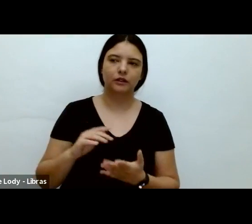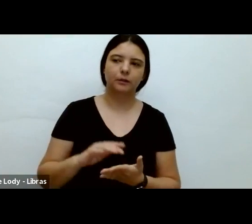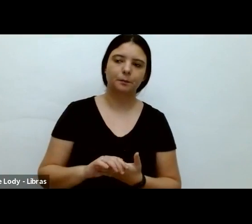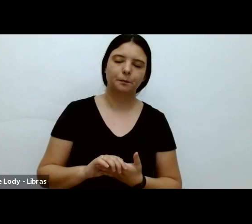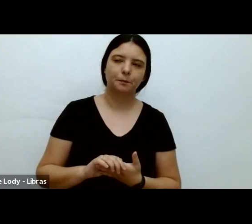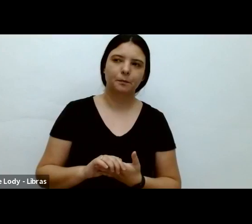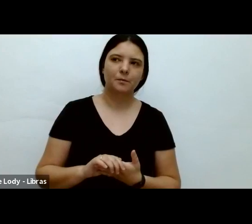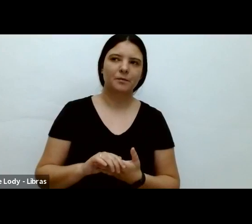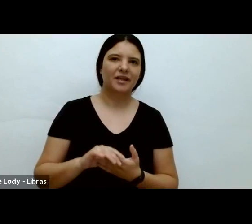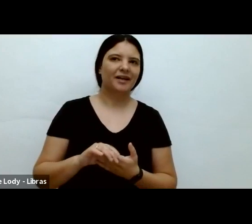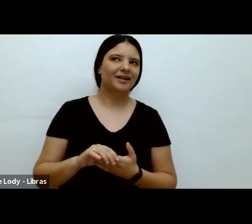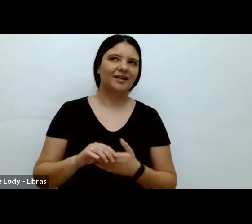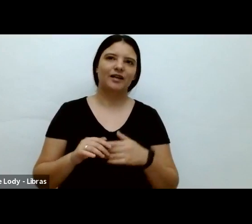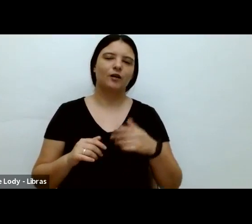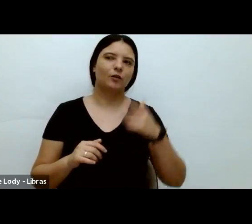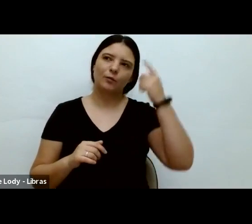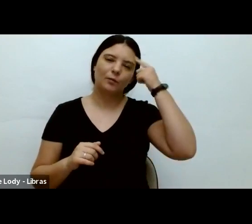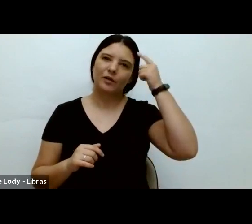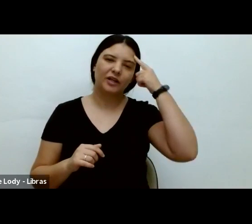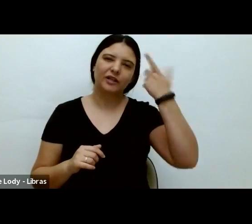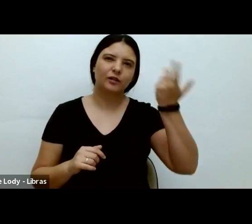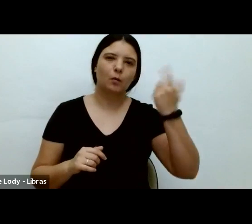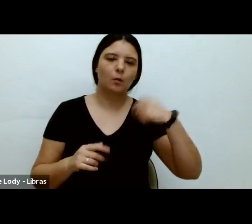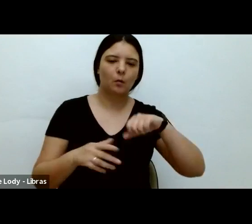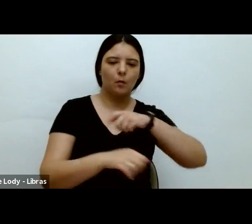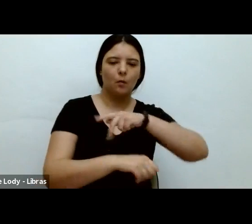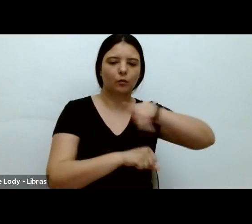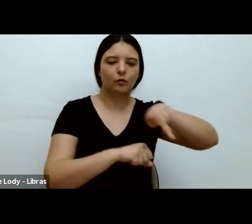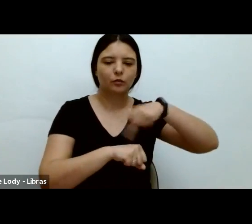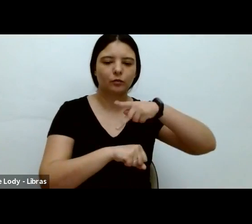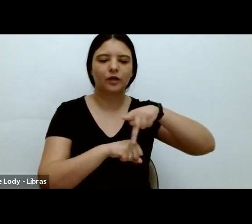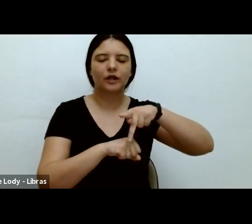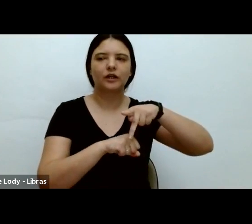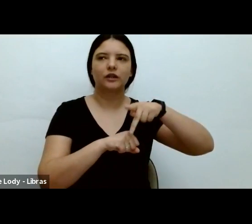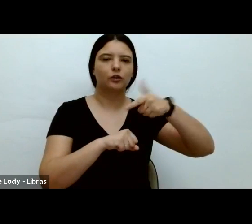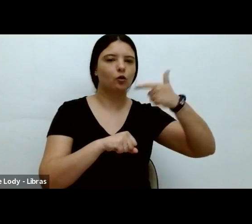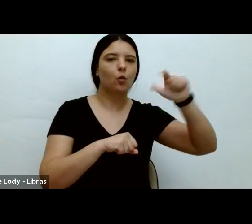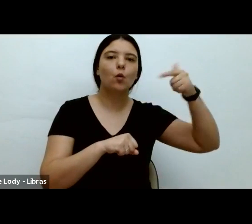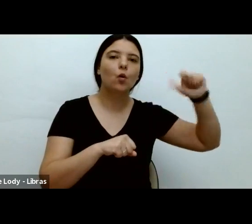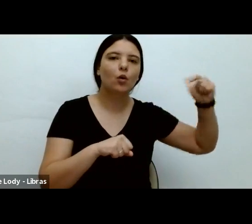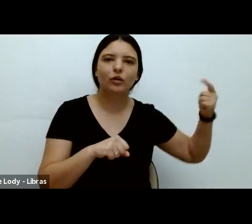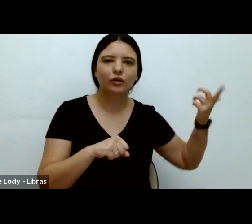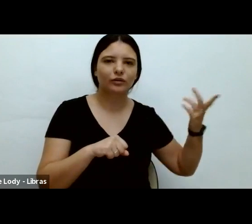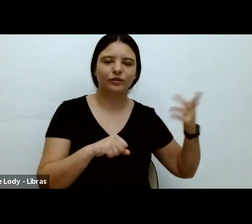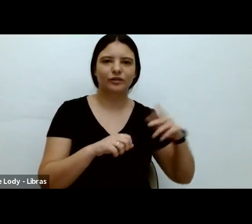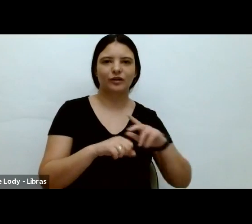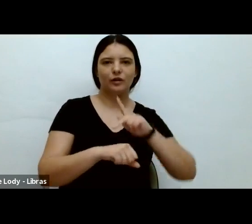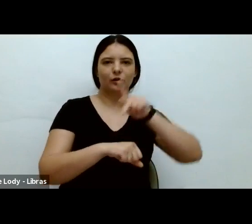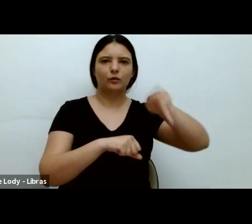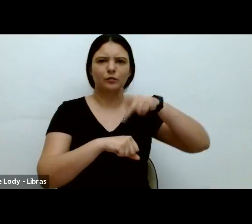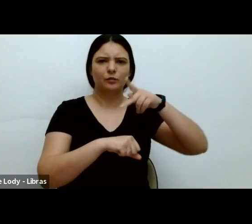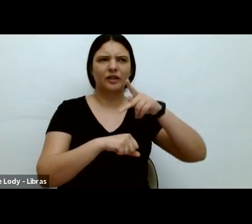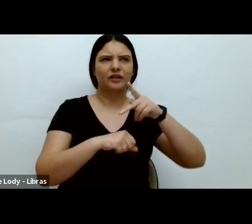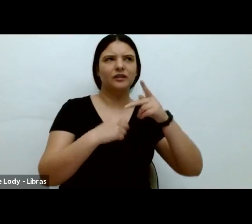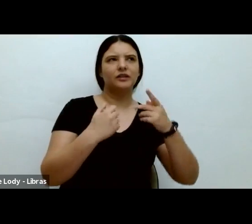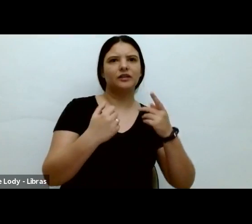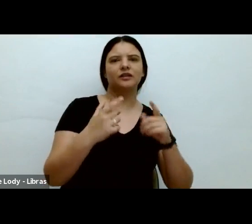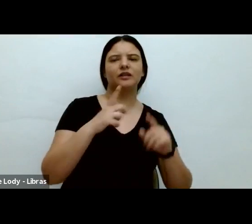ke into account for example, the countries that will that are already countries that will that are already most affected by climate change. which